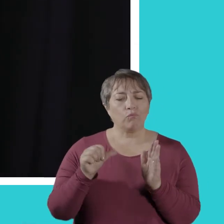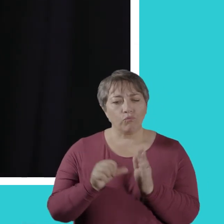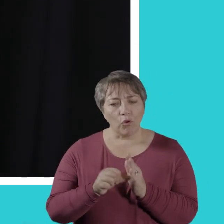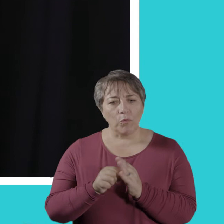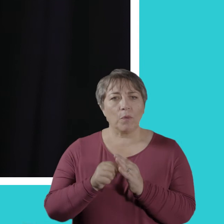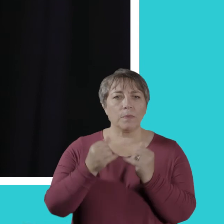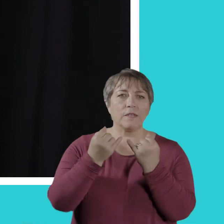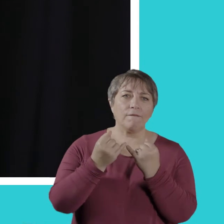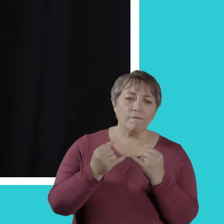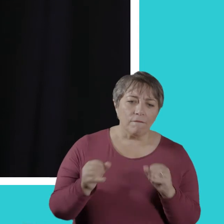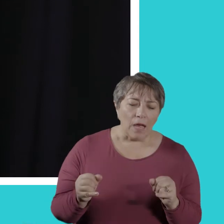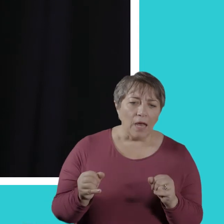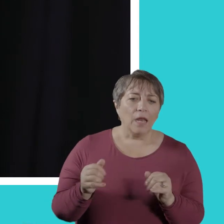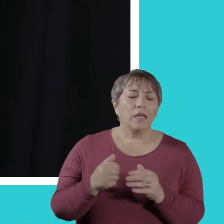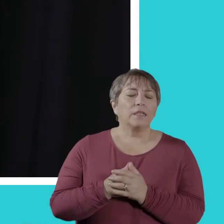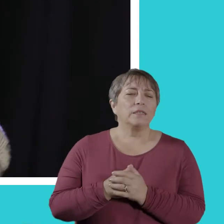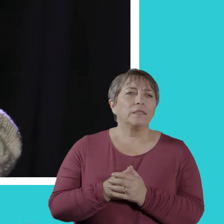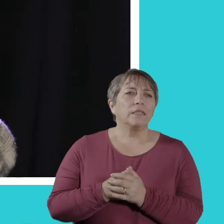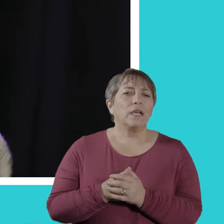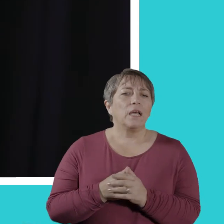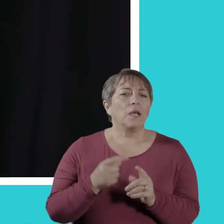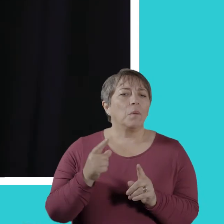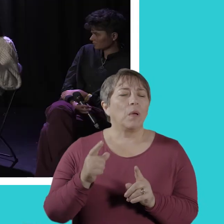spaces over the past kind of hour or so. But I do want to try and end on a slightly more positive